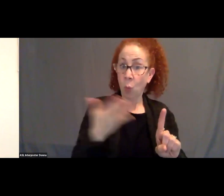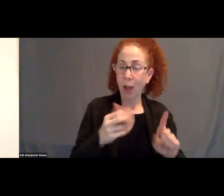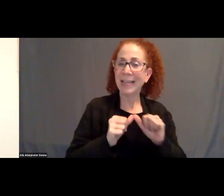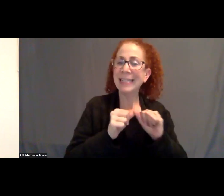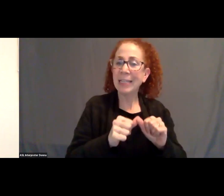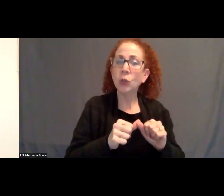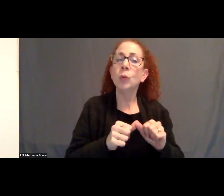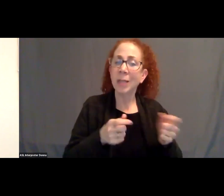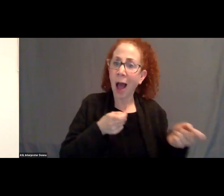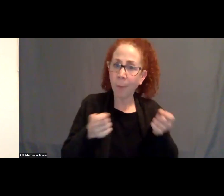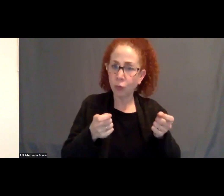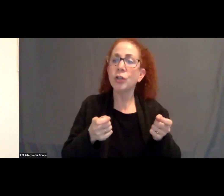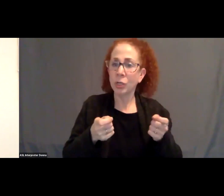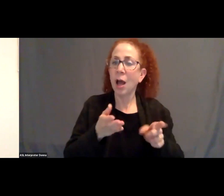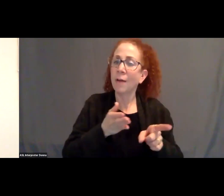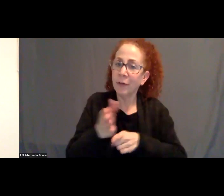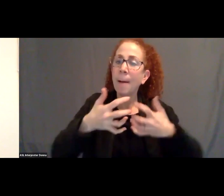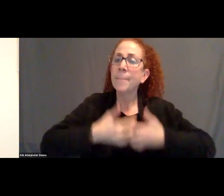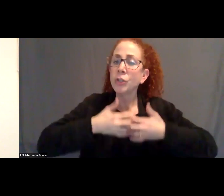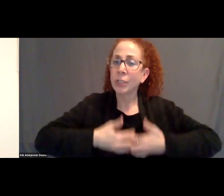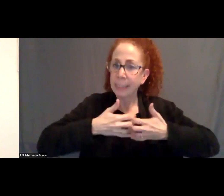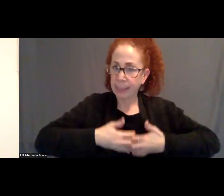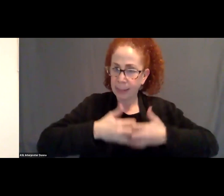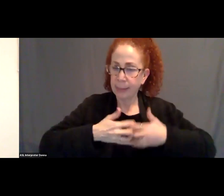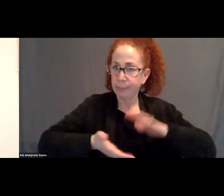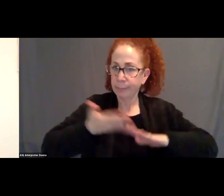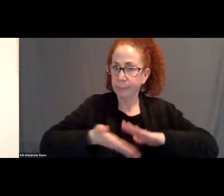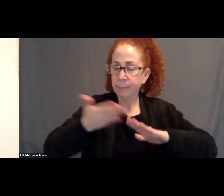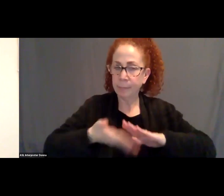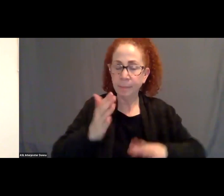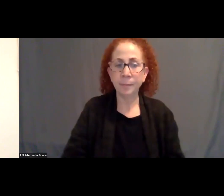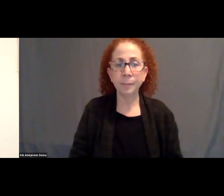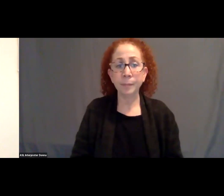of industrial machines. And over the course of four centuries,